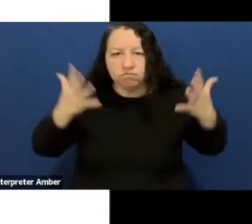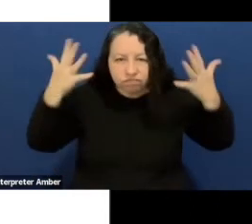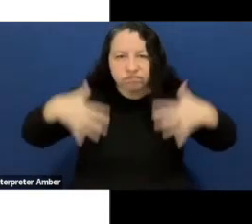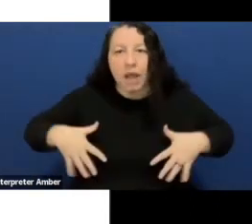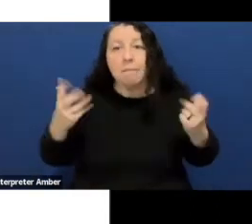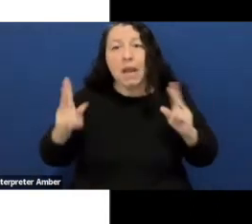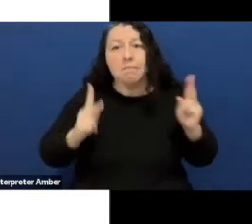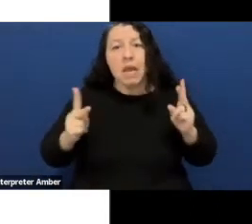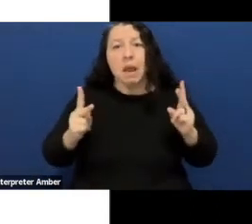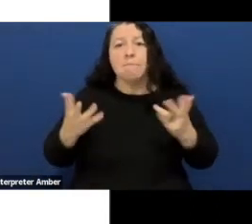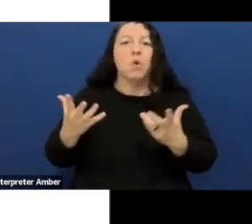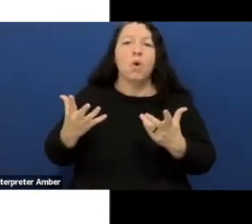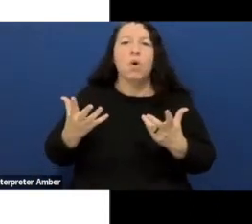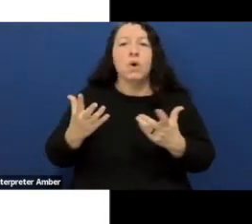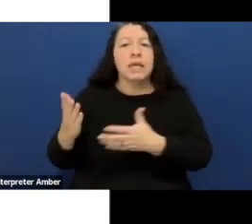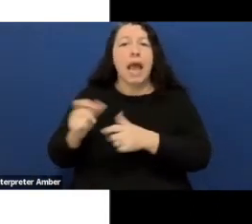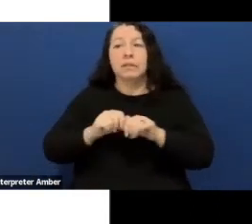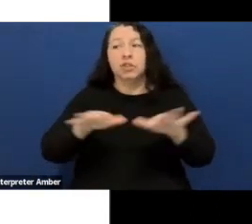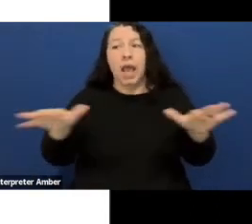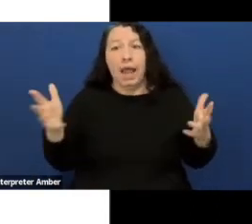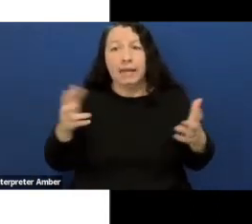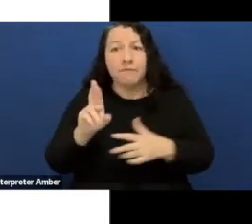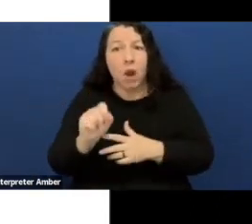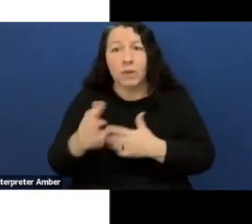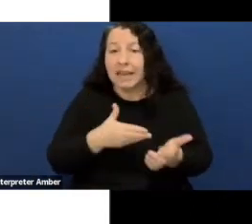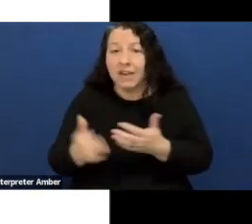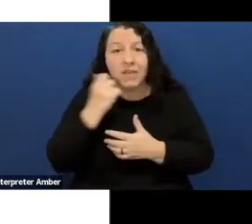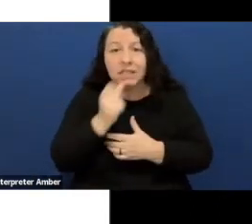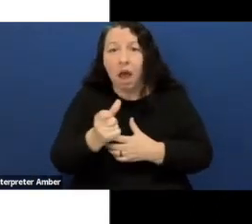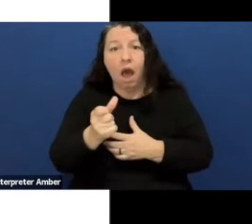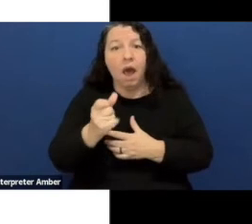during acute infection, the COVID virus is really widespread throughout the body. And